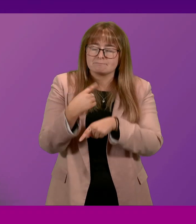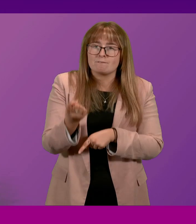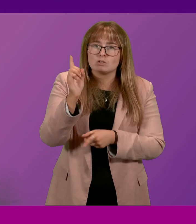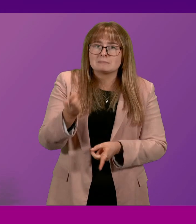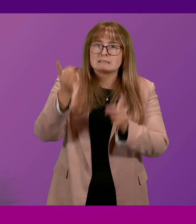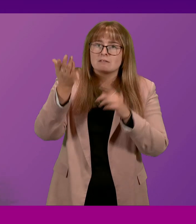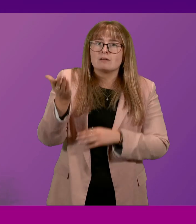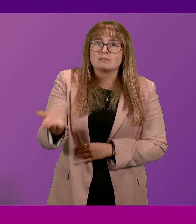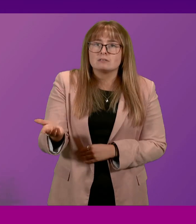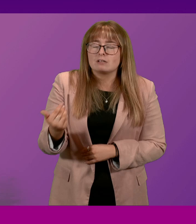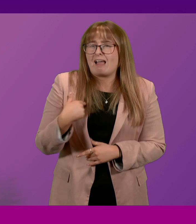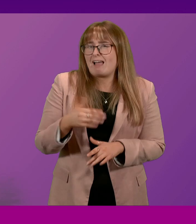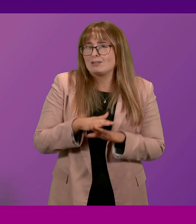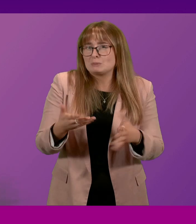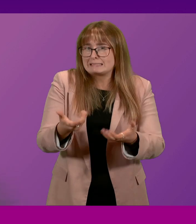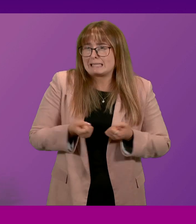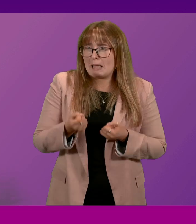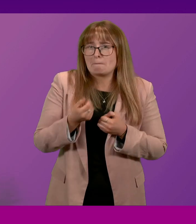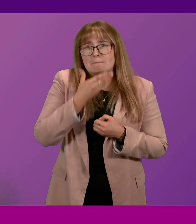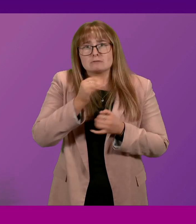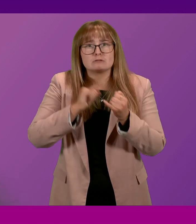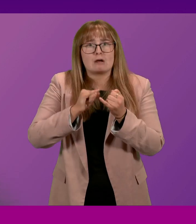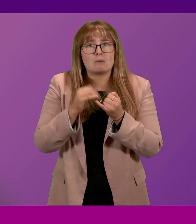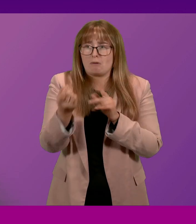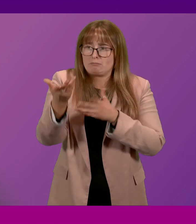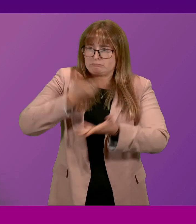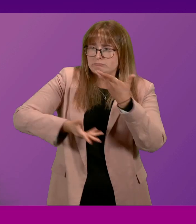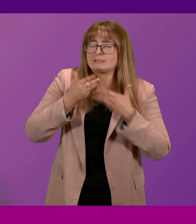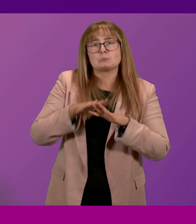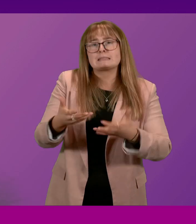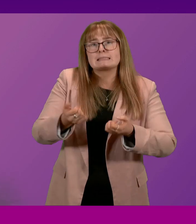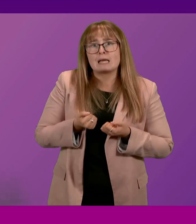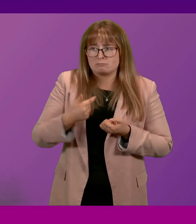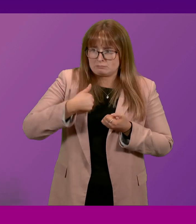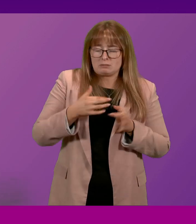I do not accept what Mr Sarwar has set out. The measures that the Government is taking